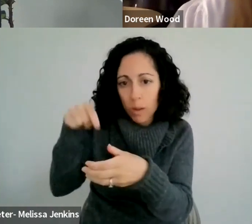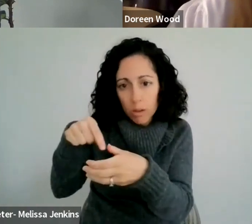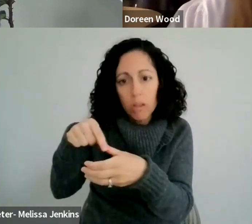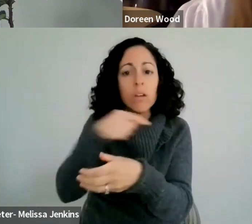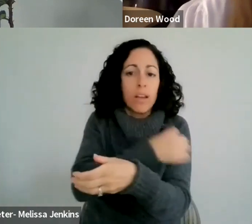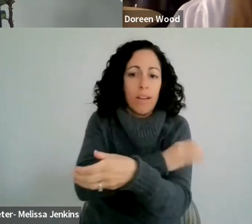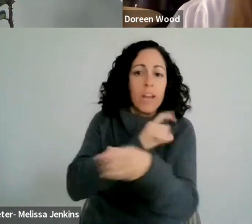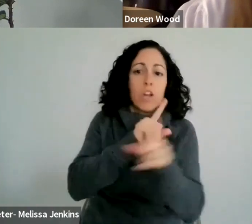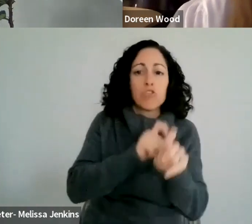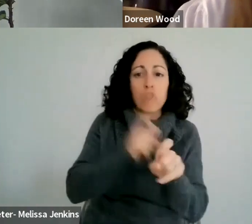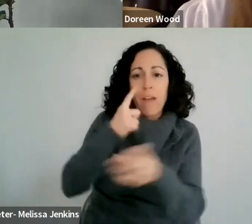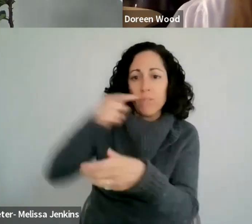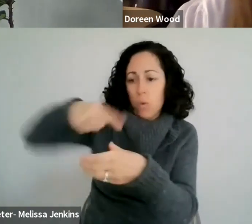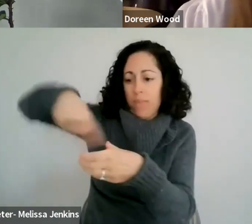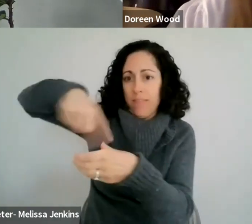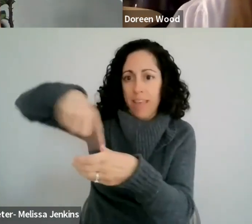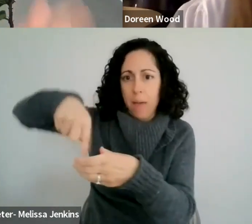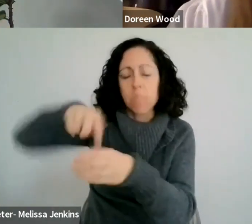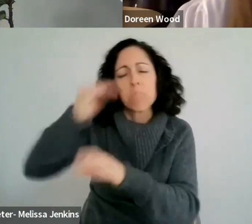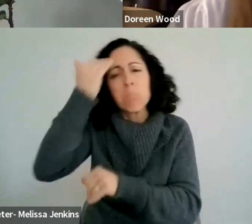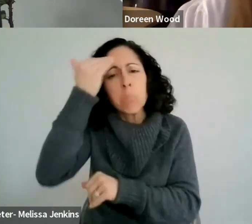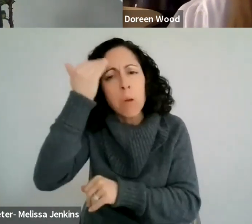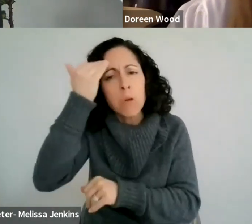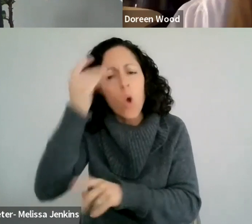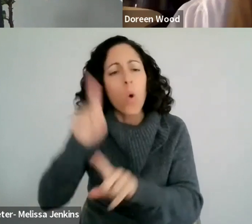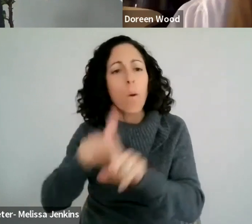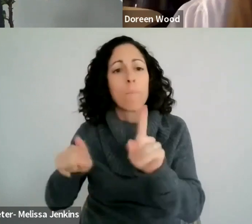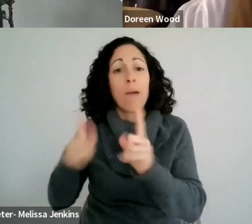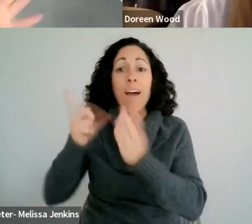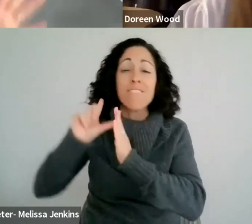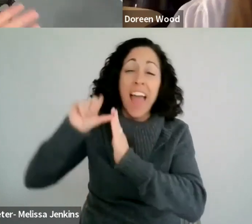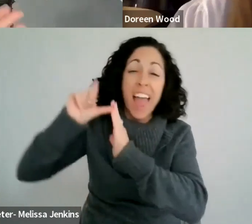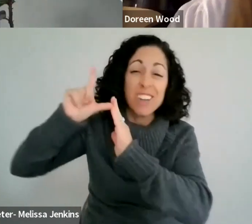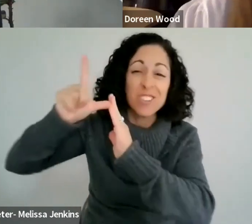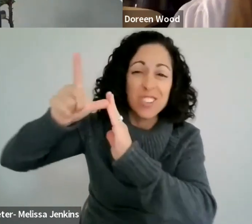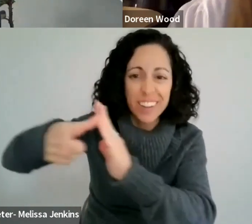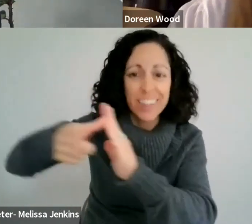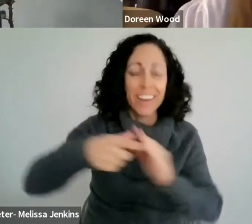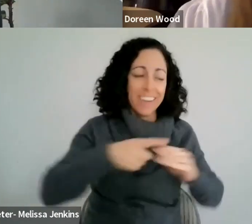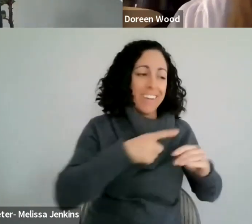one in which the Coalition can eventually bring everyone together for all types of Usher syndrome,